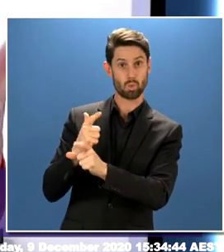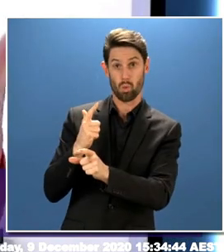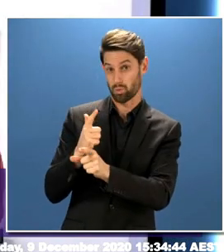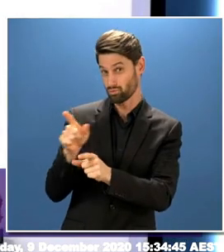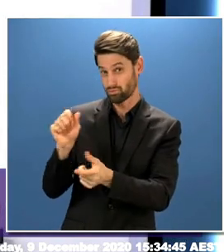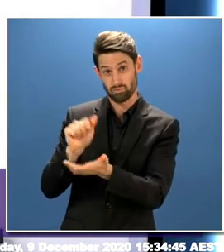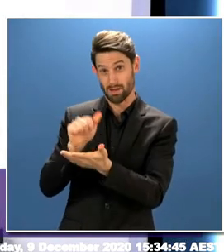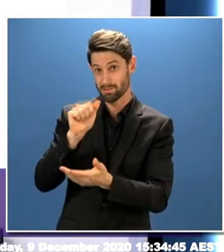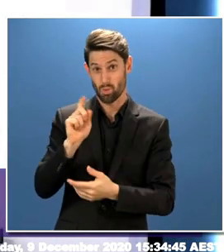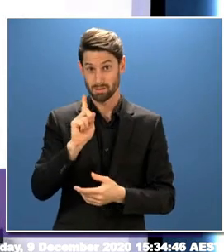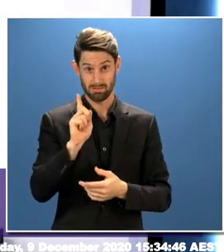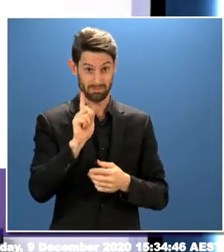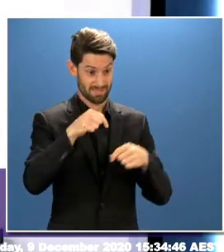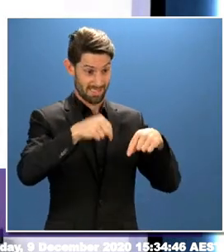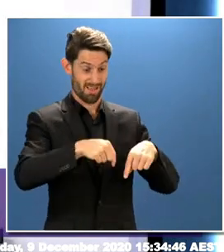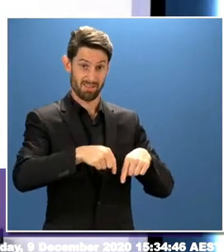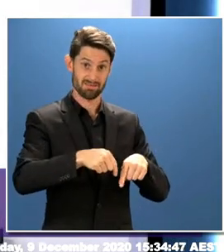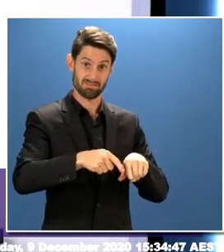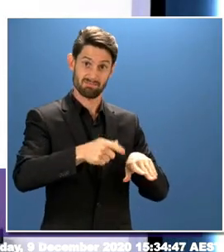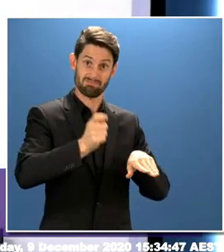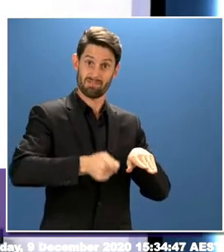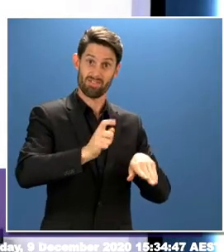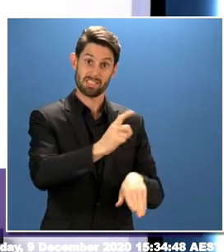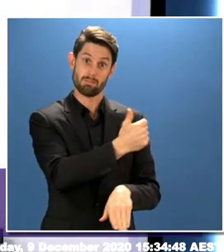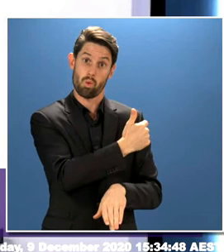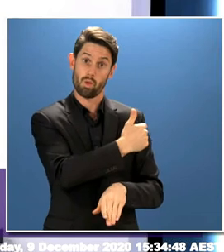the evidence that the Commissioners heard this morning from Jess Mitchell about the